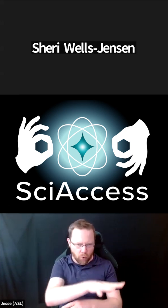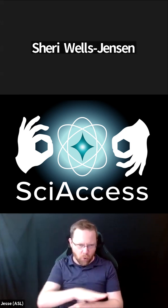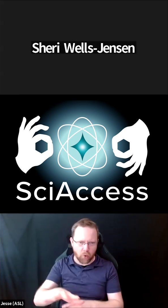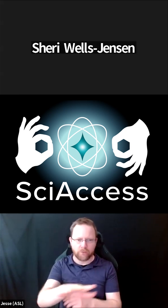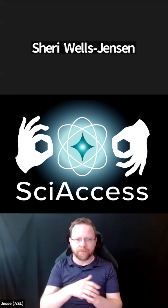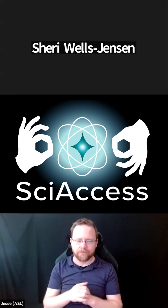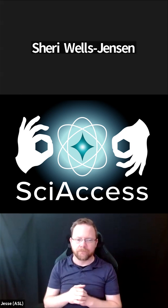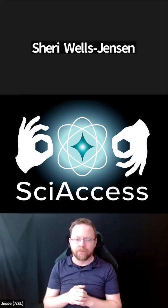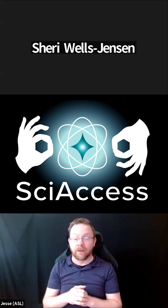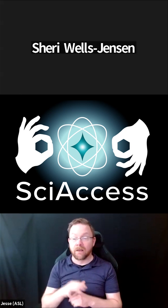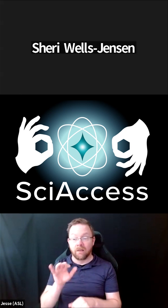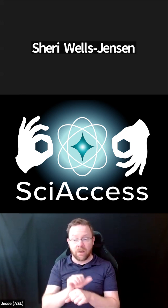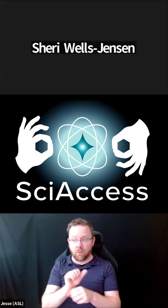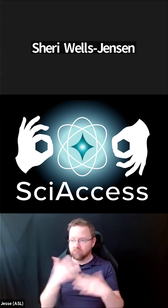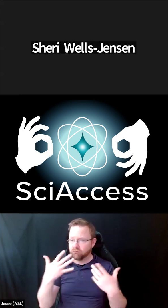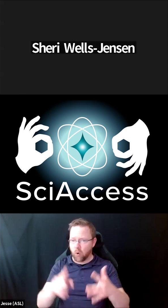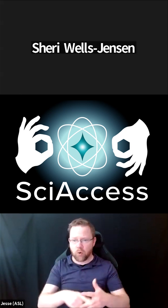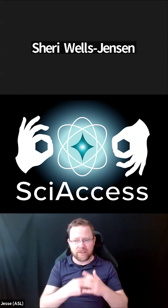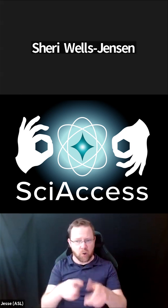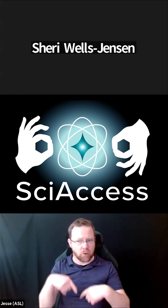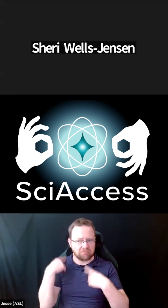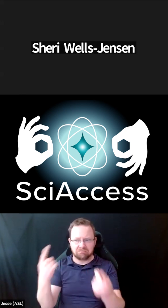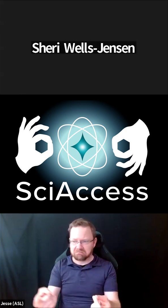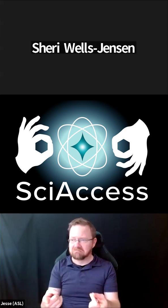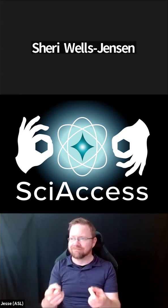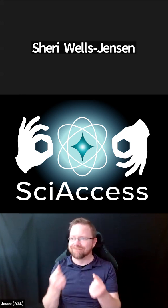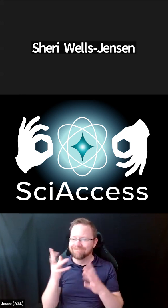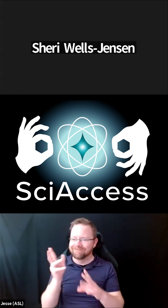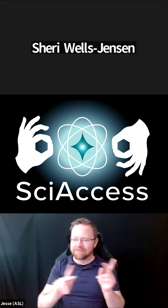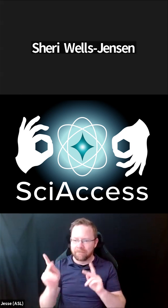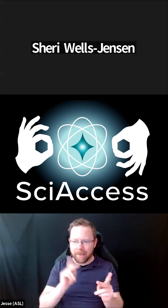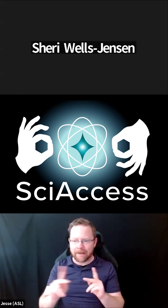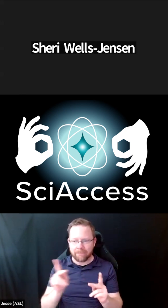We have lots of folks with ADHD and those with various